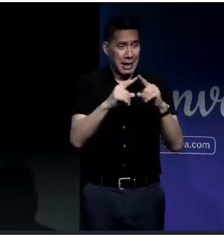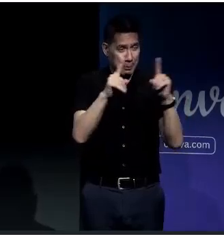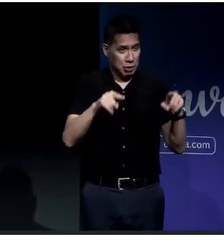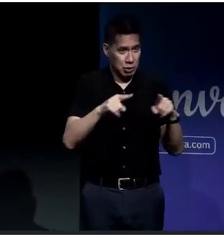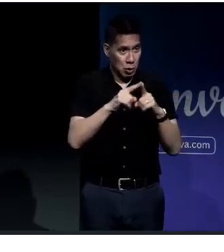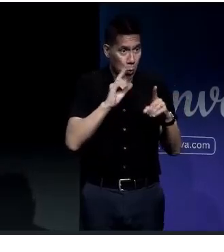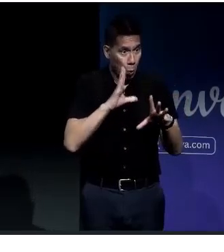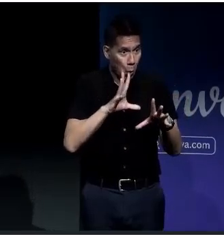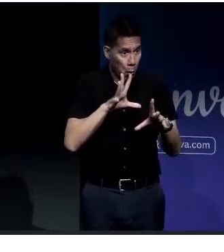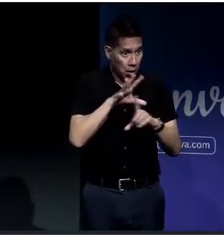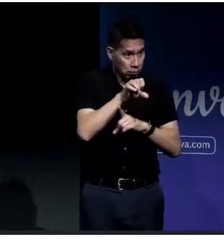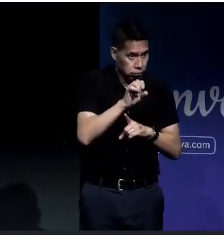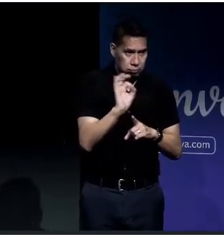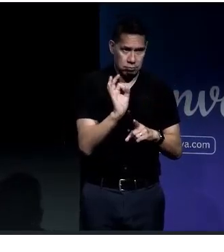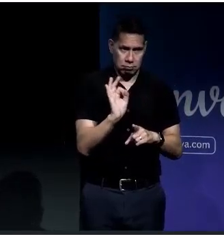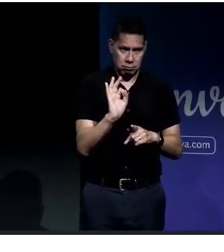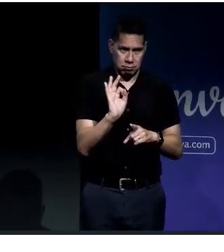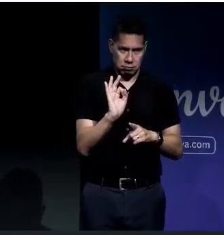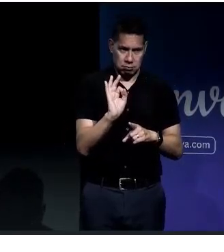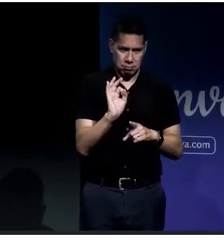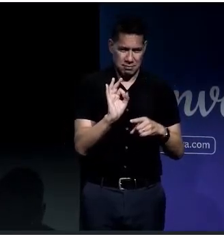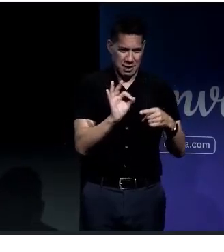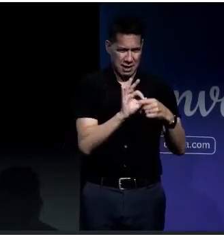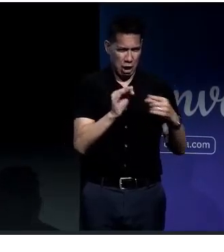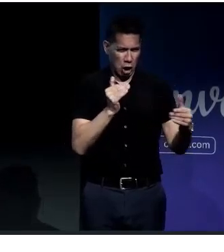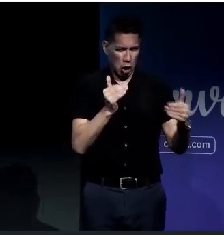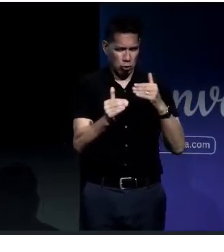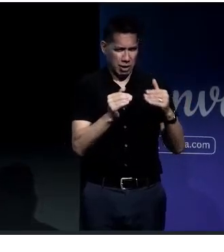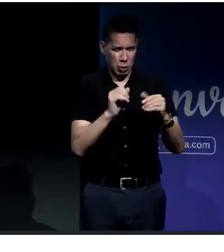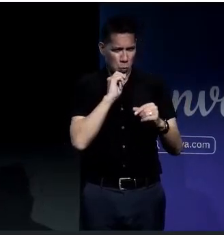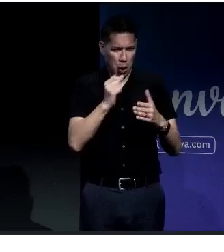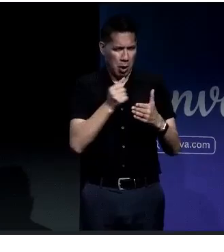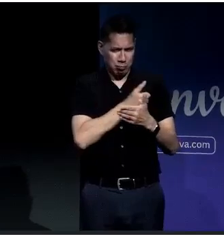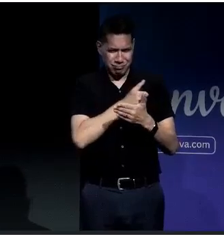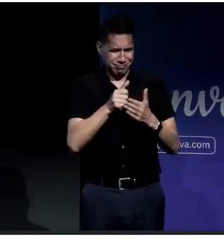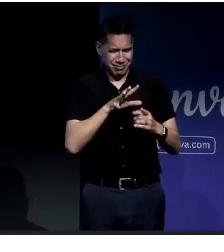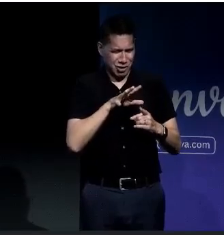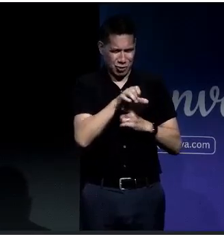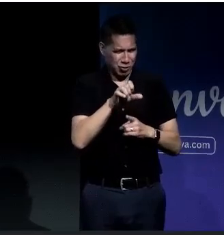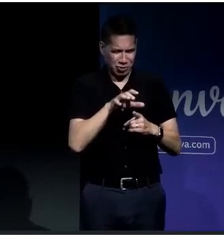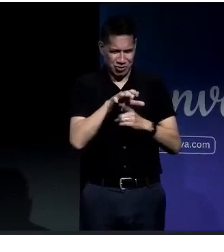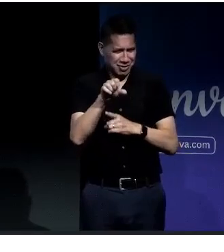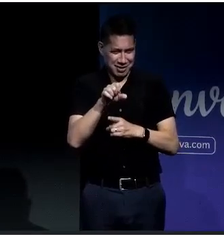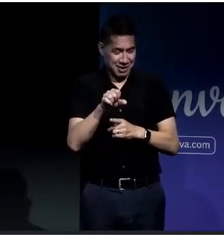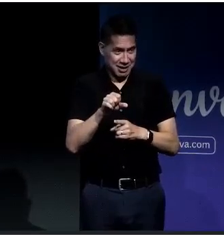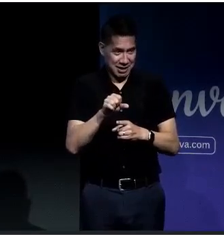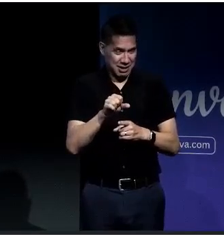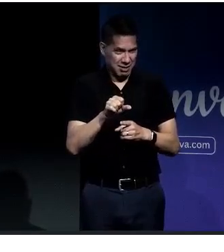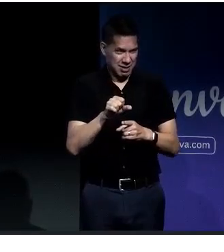Uh, it doesn't reliably pick up color contrast in general. It gets, it picks up a lot of them, but a lot of them it, it gets wrong.